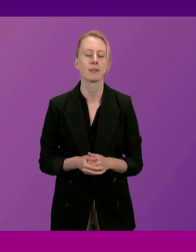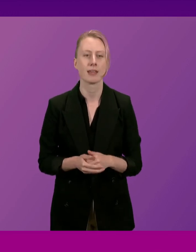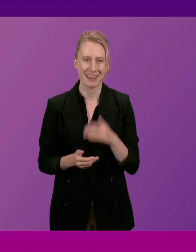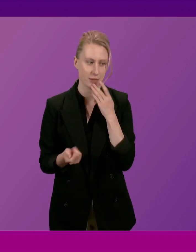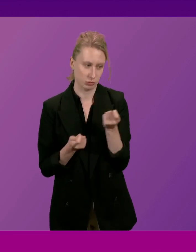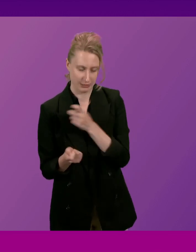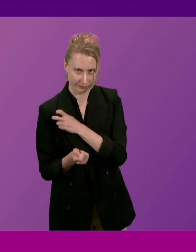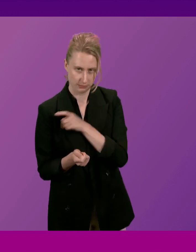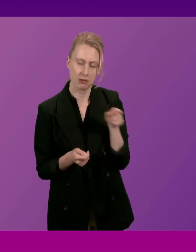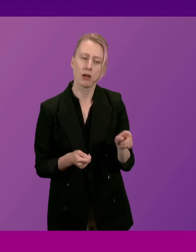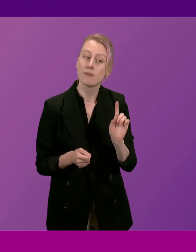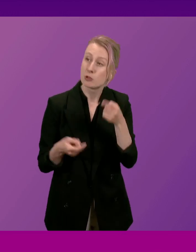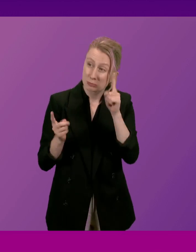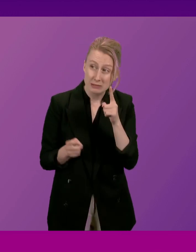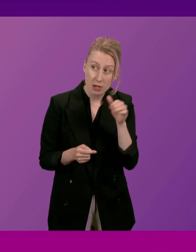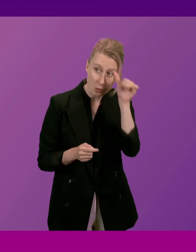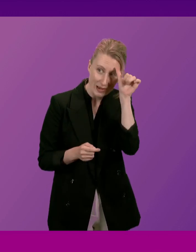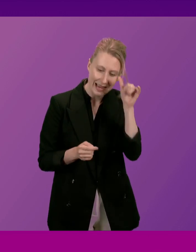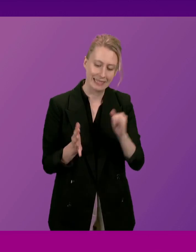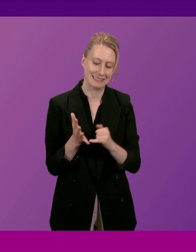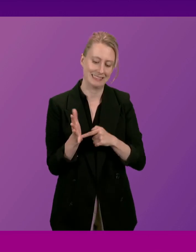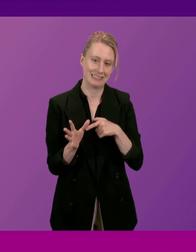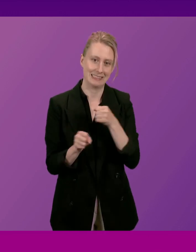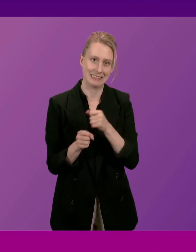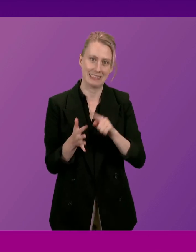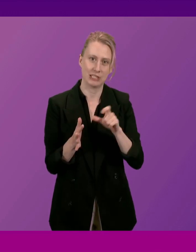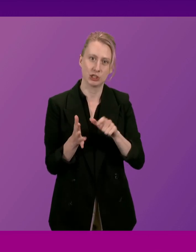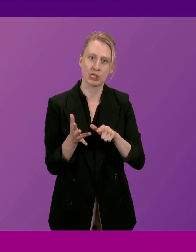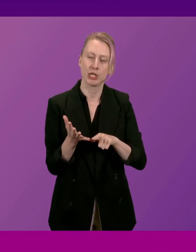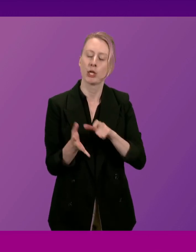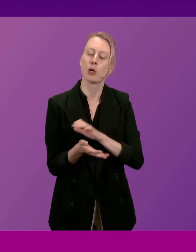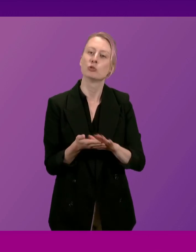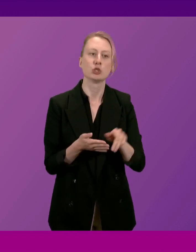Is the First Minister aware that Stagecoach west Scotland’s drivers are the lowest paid of any